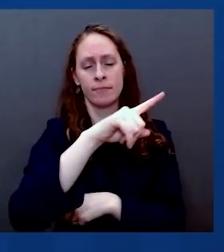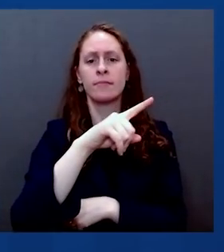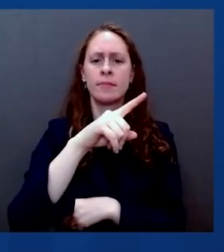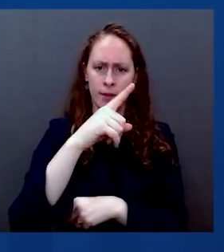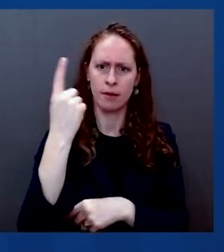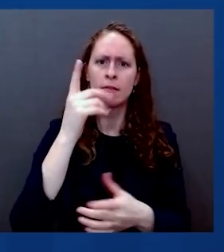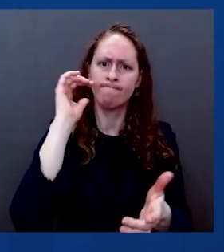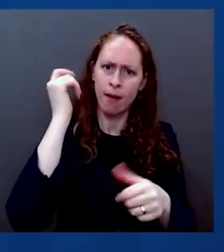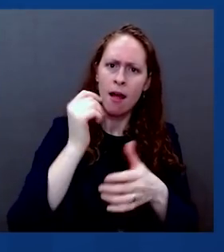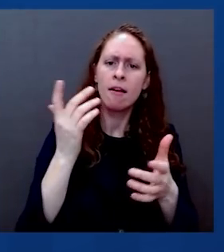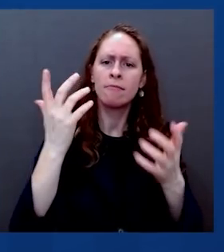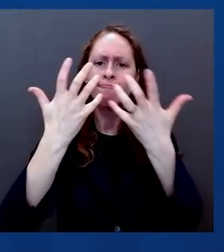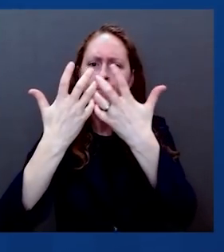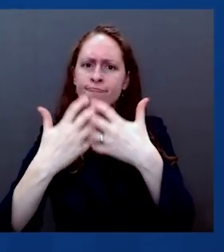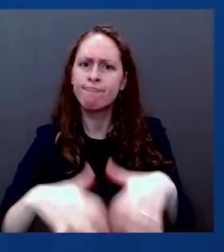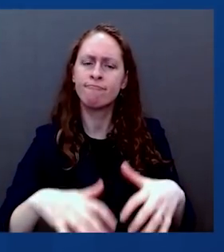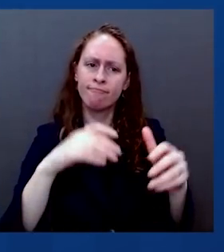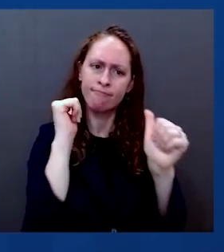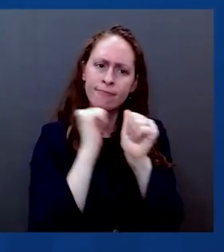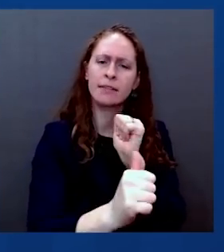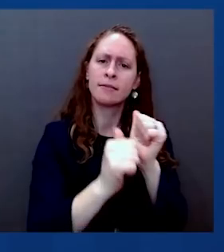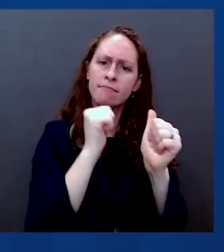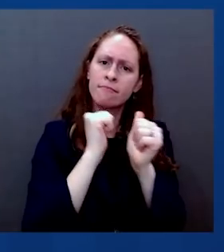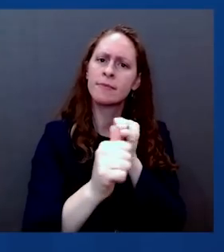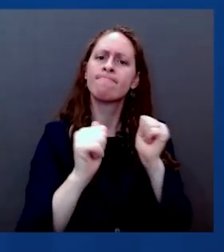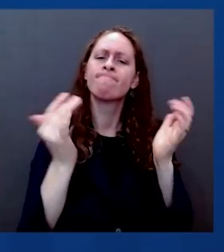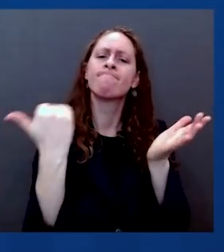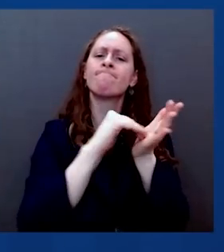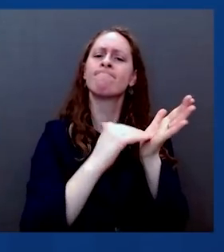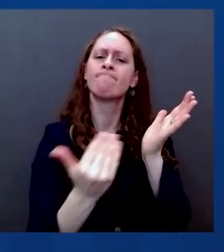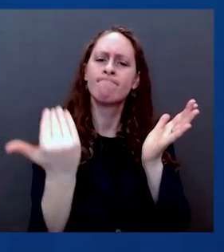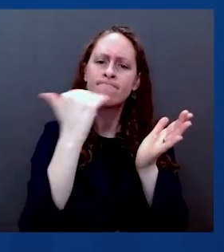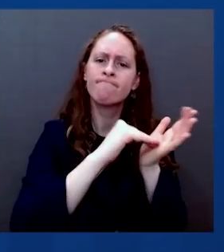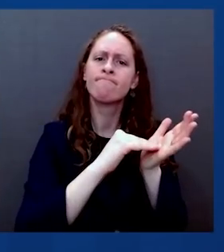I was able to extend the Voting Rights Act for 25 years.